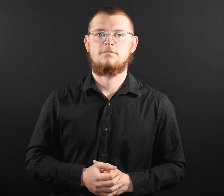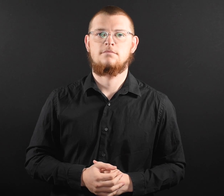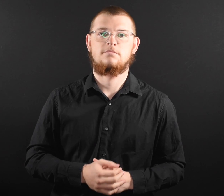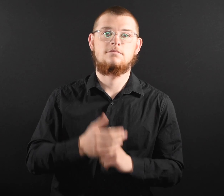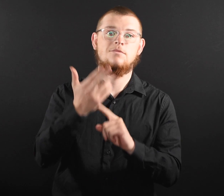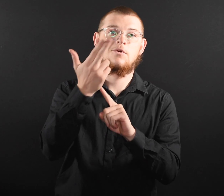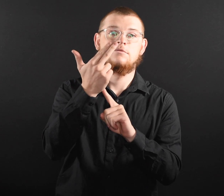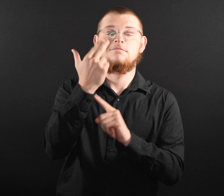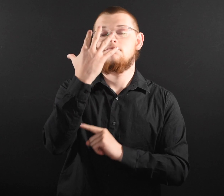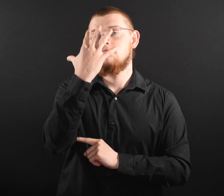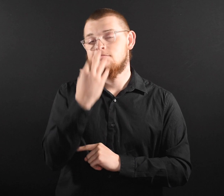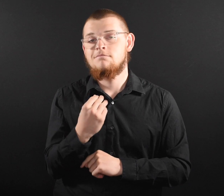Lodging Establishments